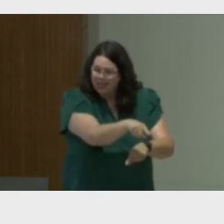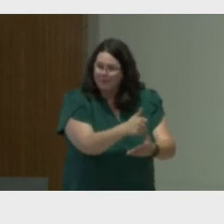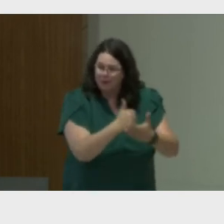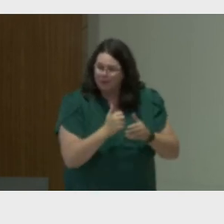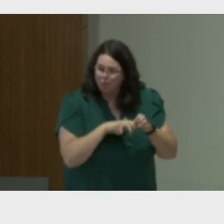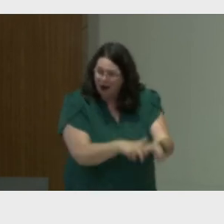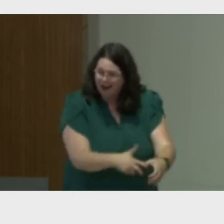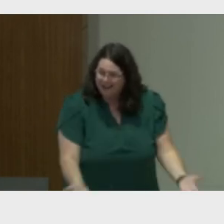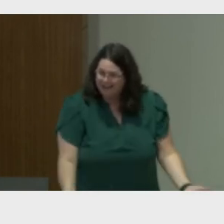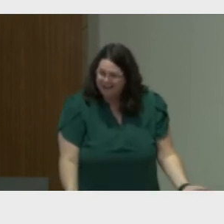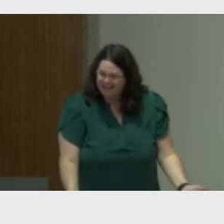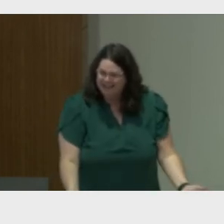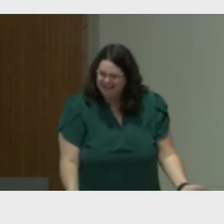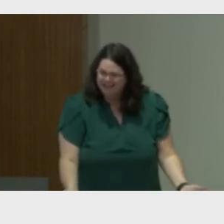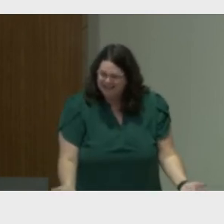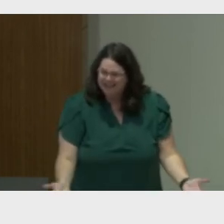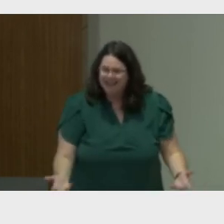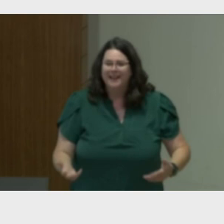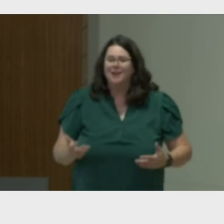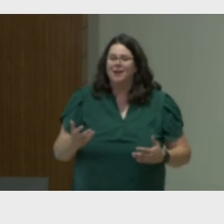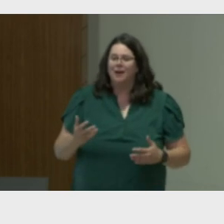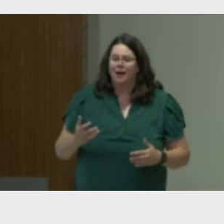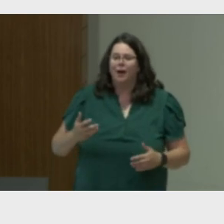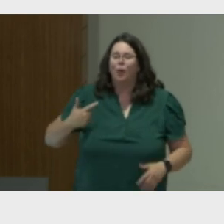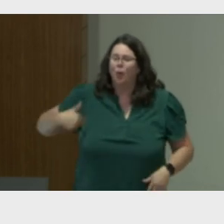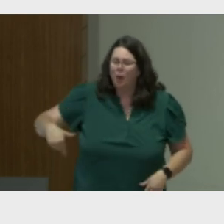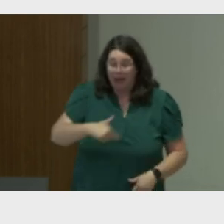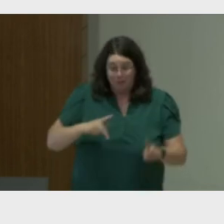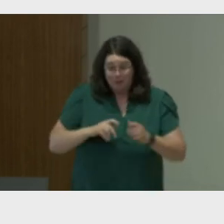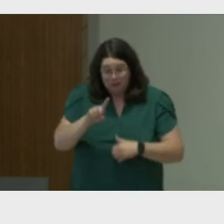We disabled people have known of these contradictions for a very long time.